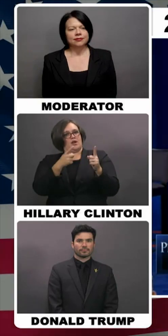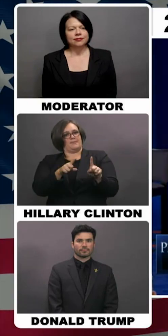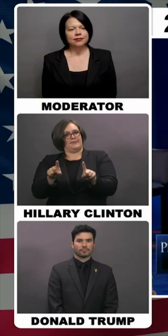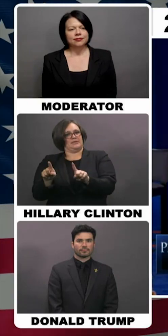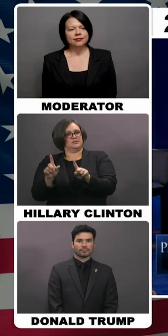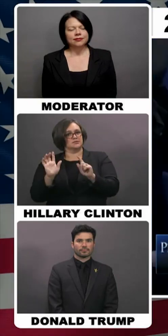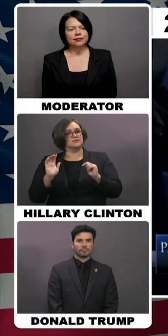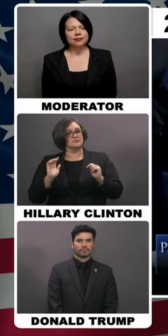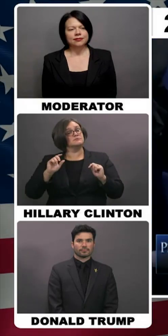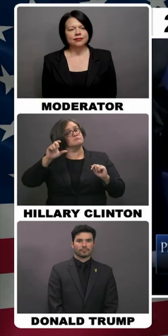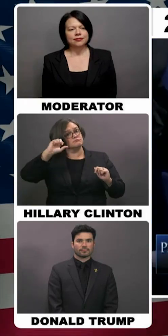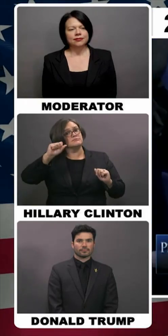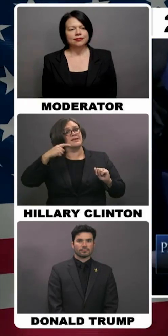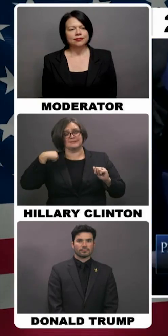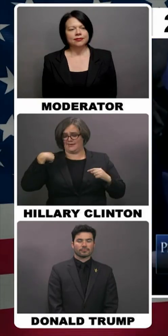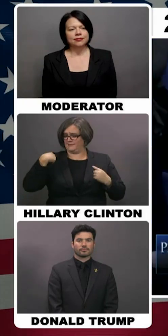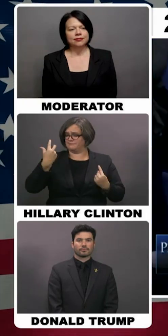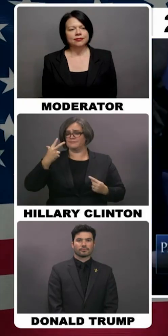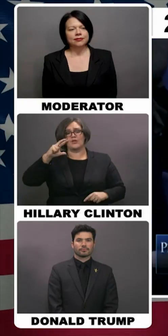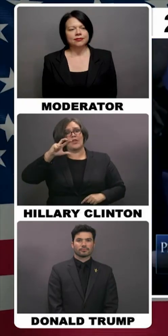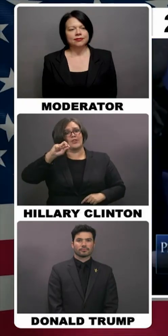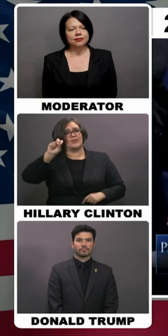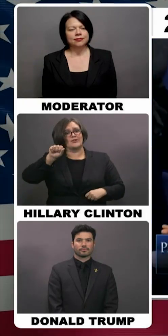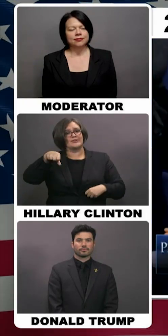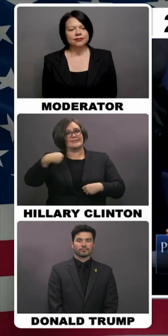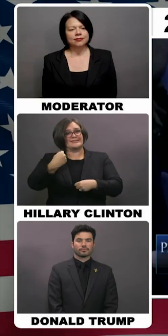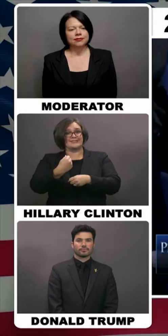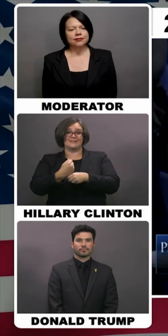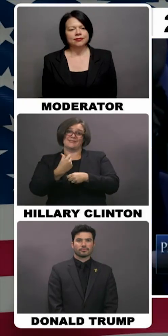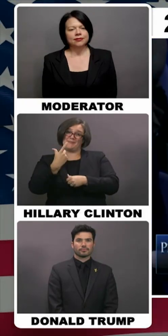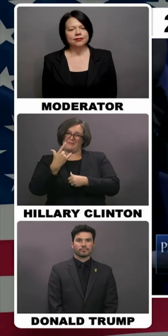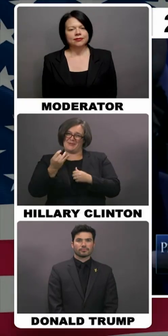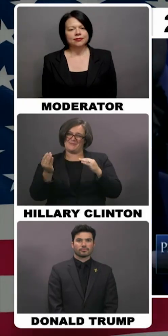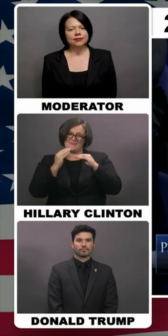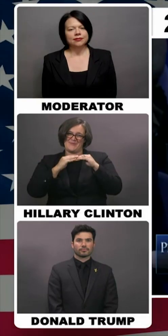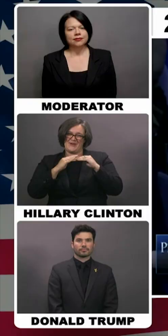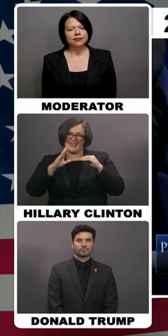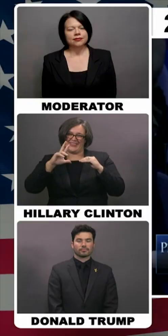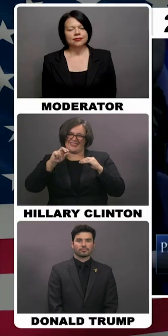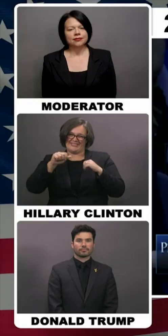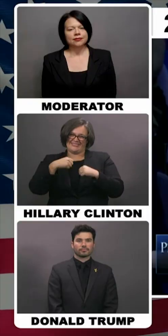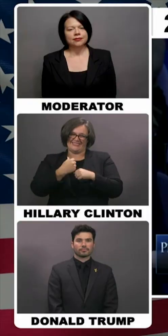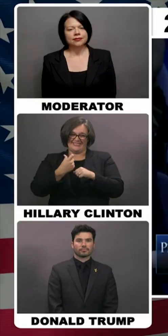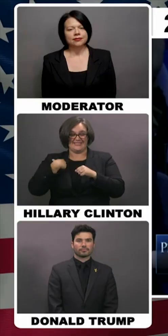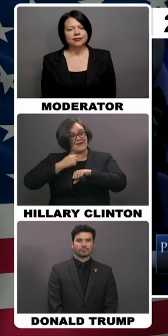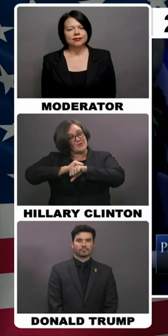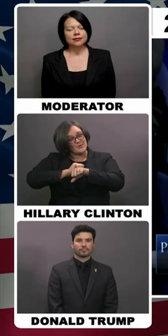I've spent 30 years actually maybe a little more, uh, working to help kids and families.